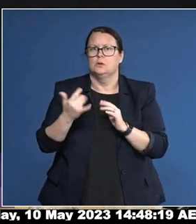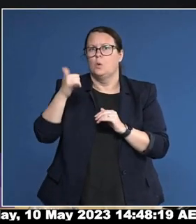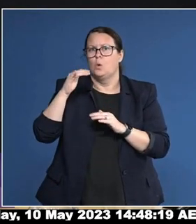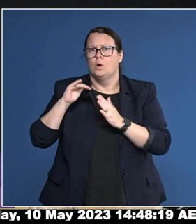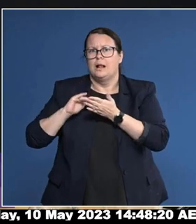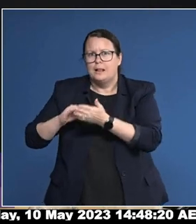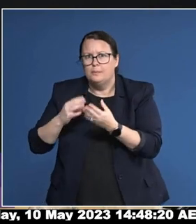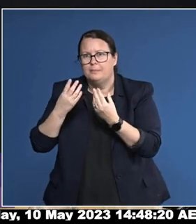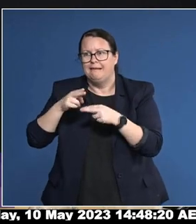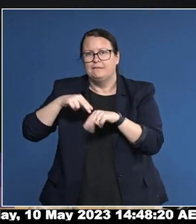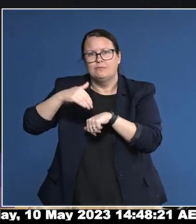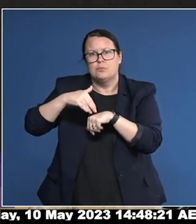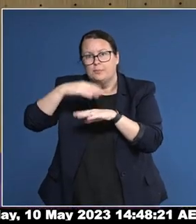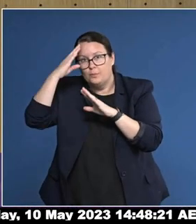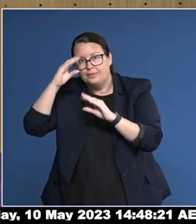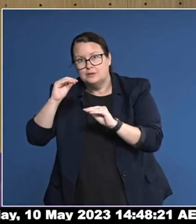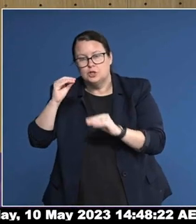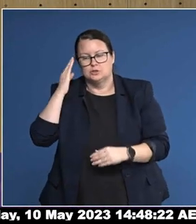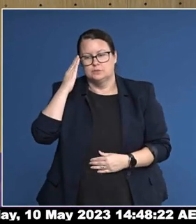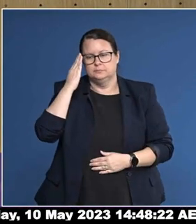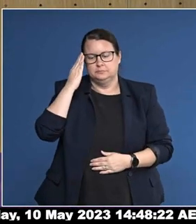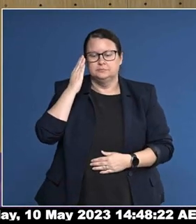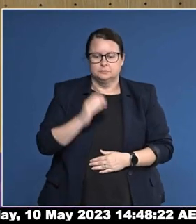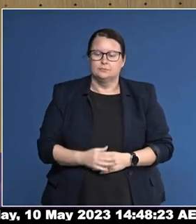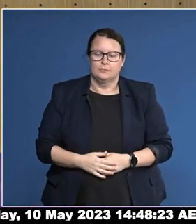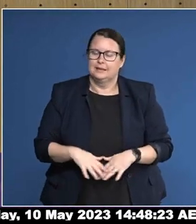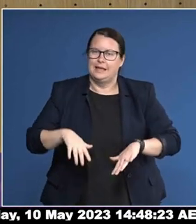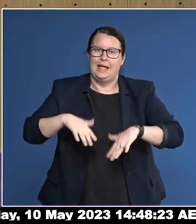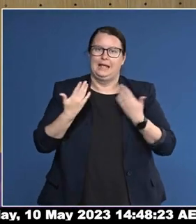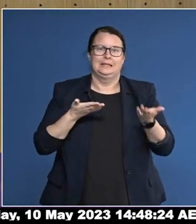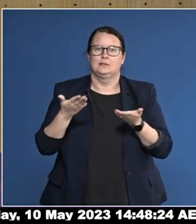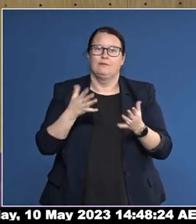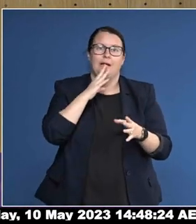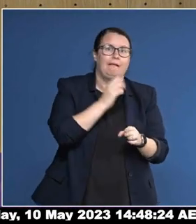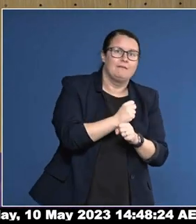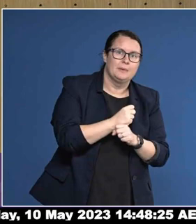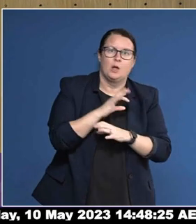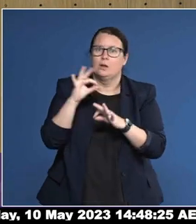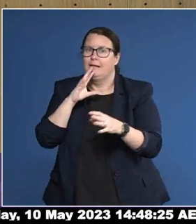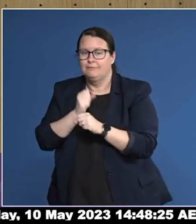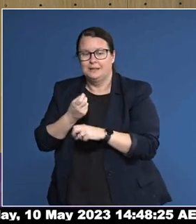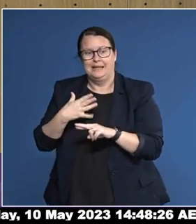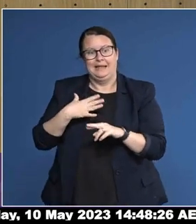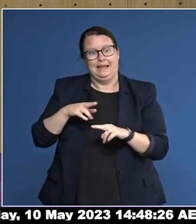Yes, any service, whether it's government or non-government, if they need the assistance of an advocacy organisation. Thank you.